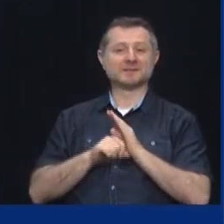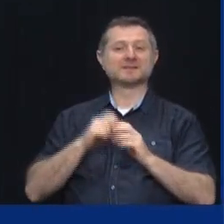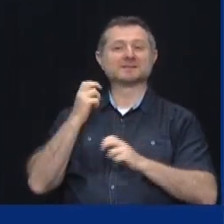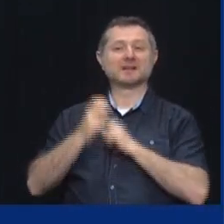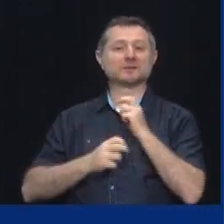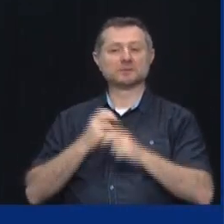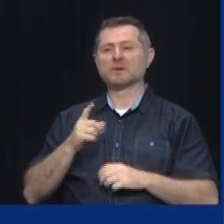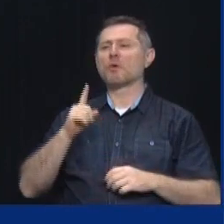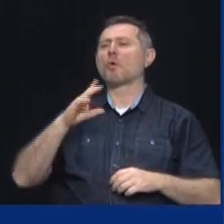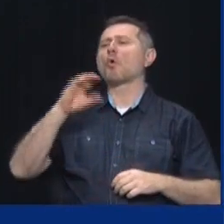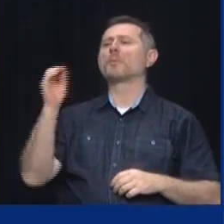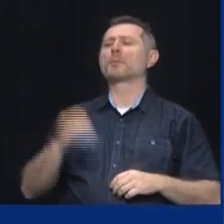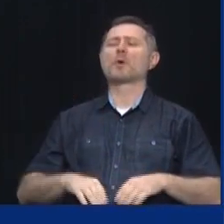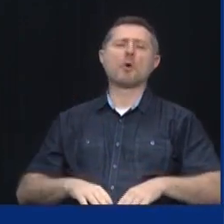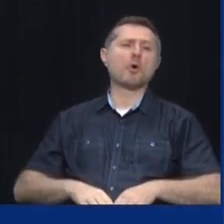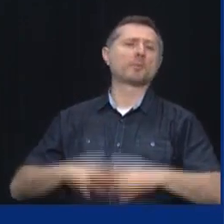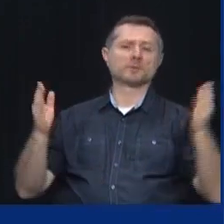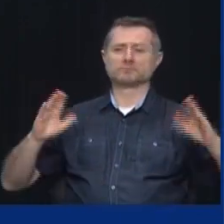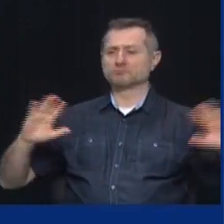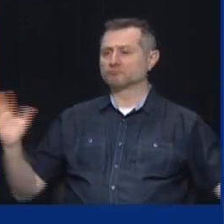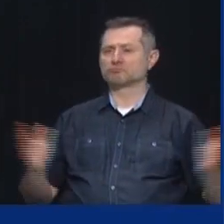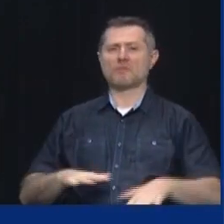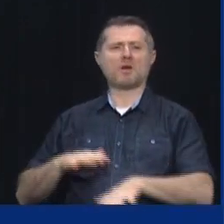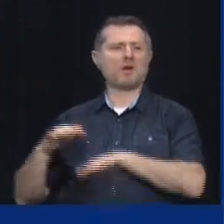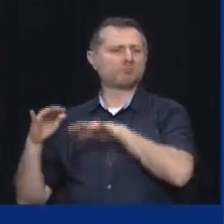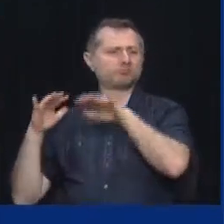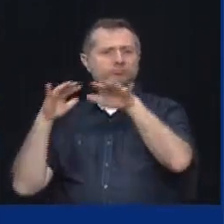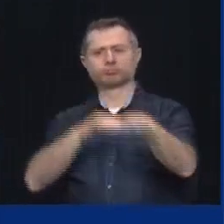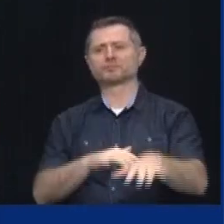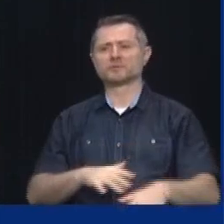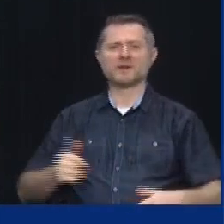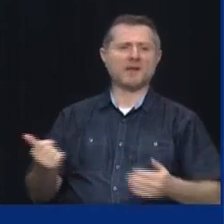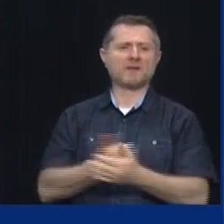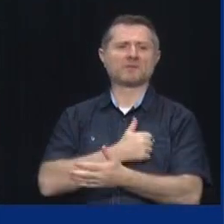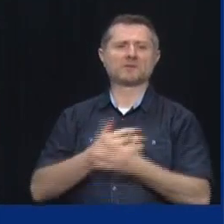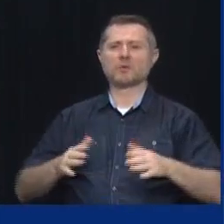THE FACTS CHANGED. WE'RE GOING TO REOPEN THE NEW